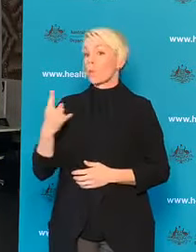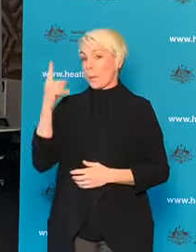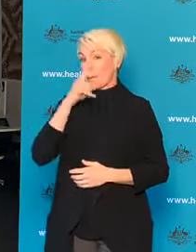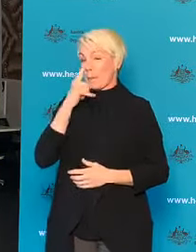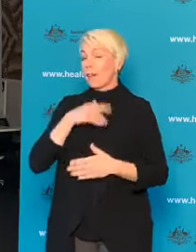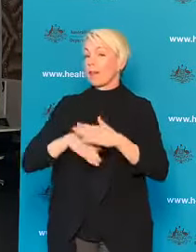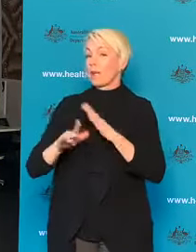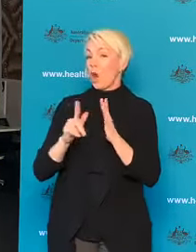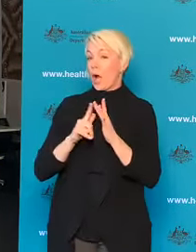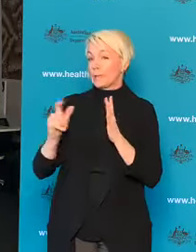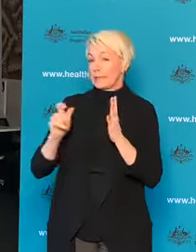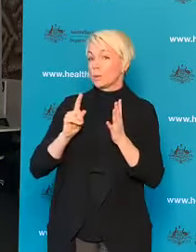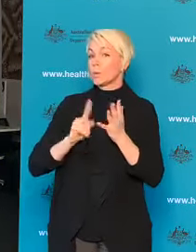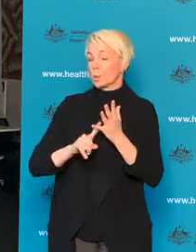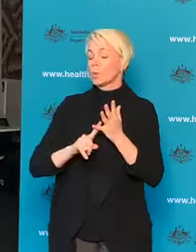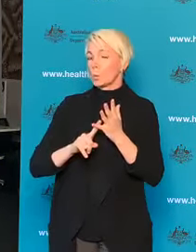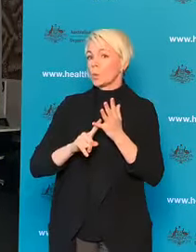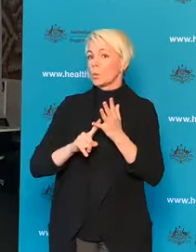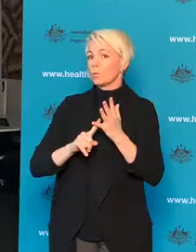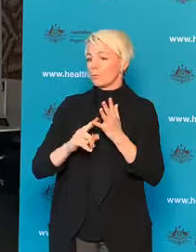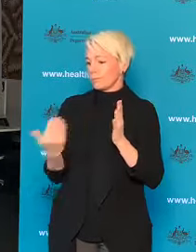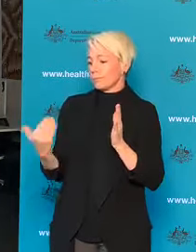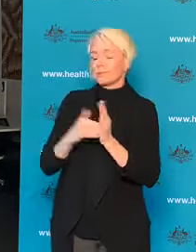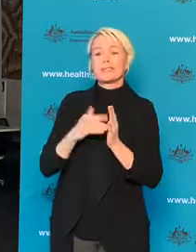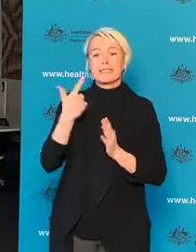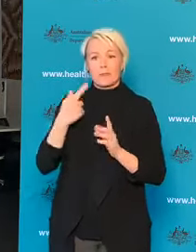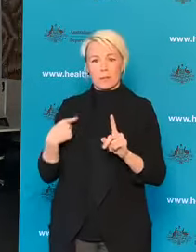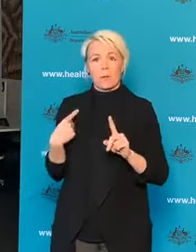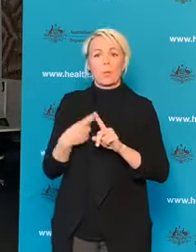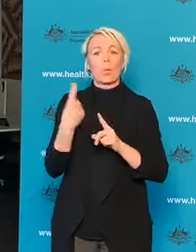more than yesterday. 36 people are reported to be on